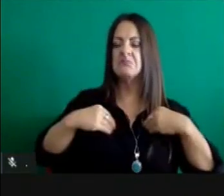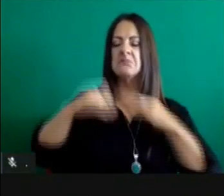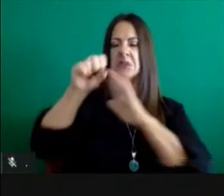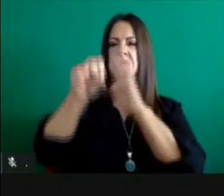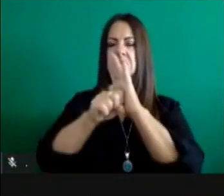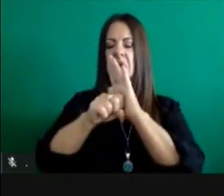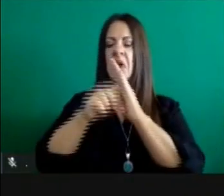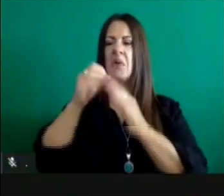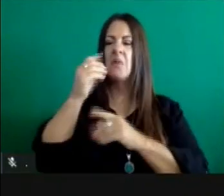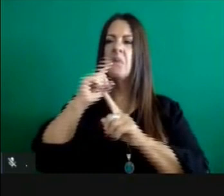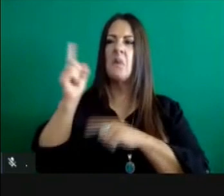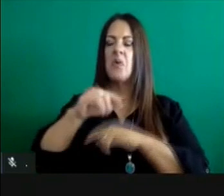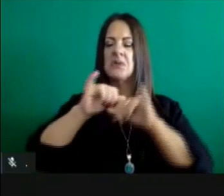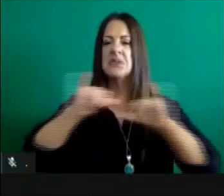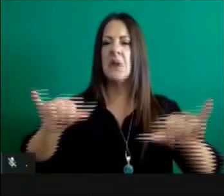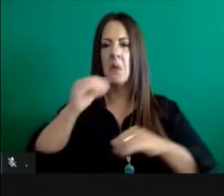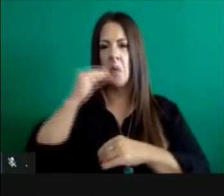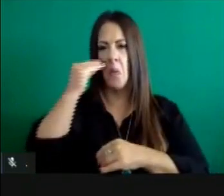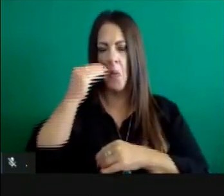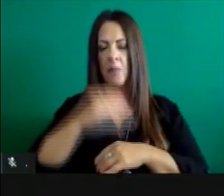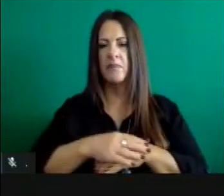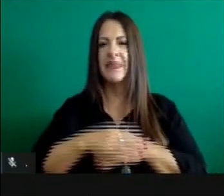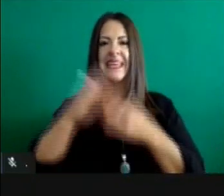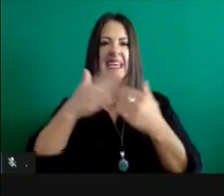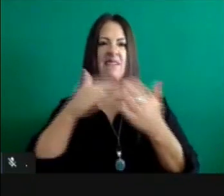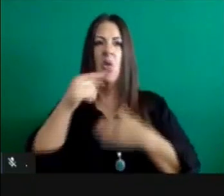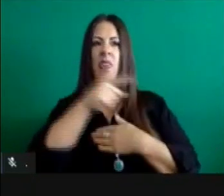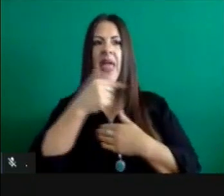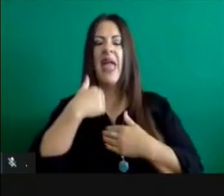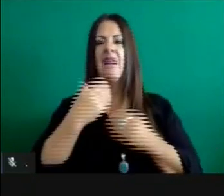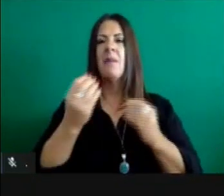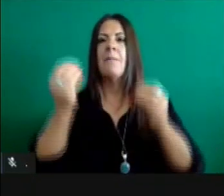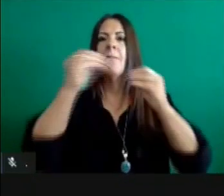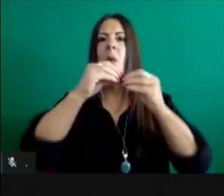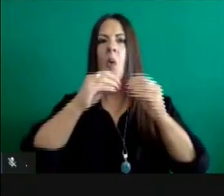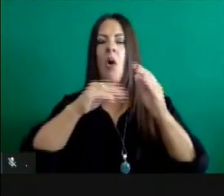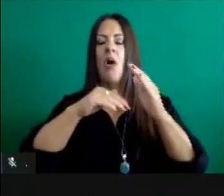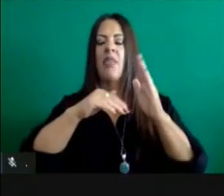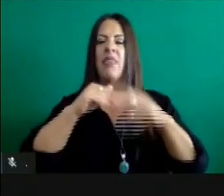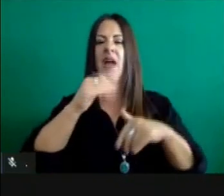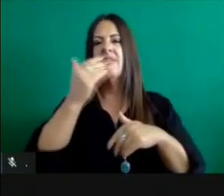COUNTIES IN THE BAY AREA HAVE A LOT TO GO FORWARD WITH THE STATE'S REGIONAL STAY-AT-HOME ORDER FRAMEWORK.